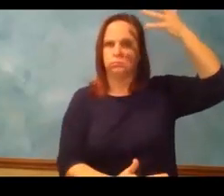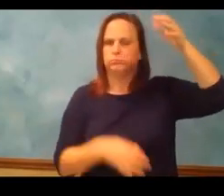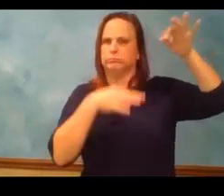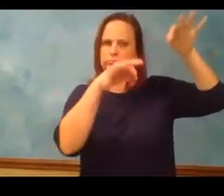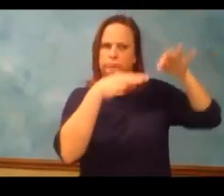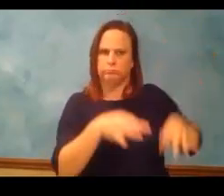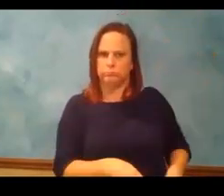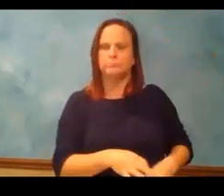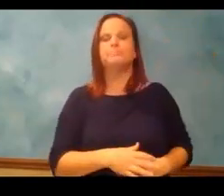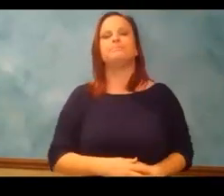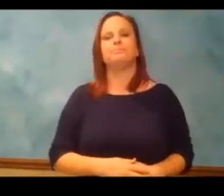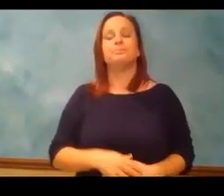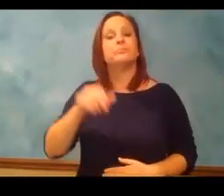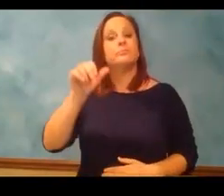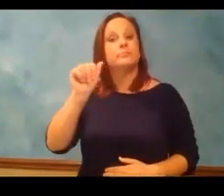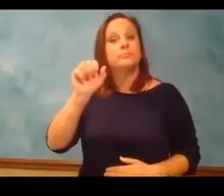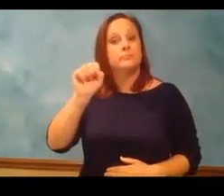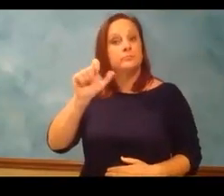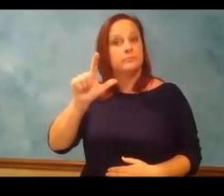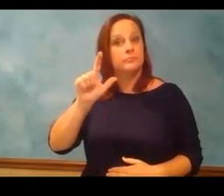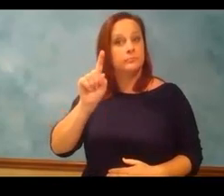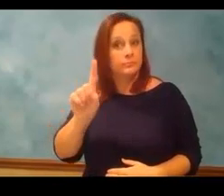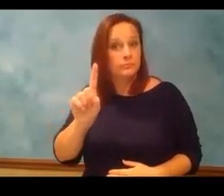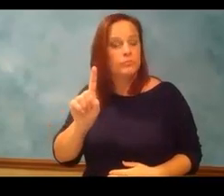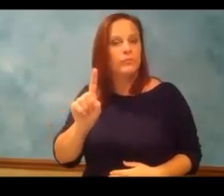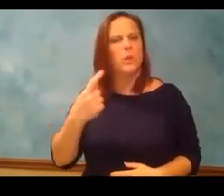There are a lot of components to glossing that help you describe language,